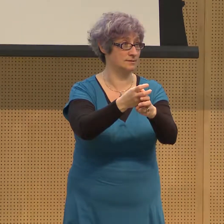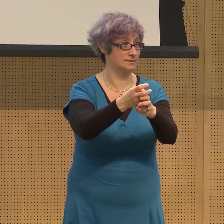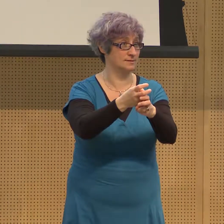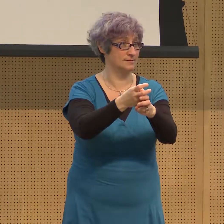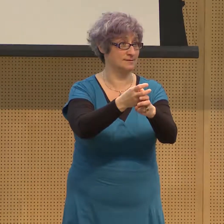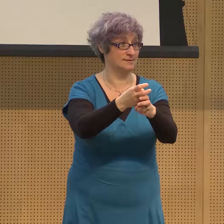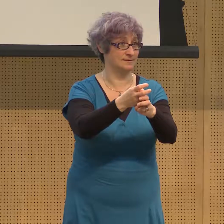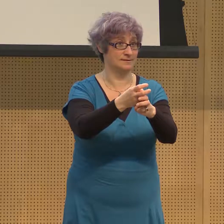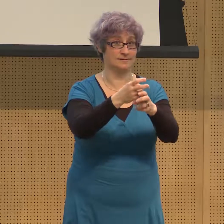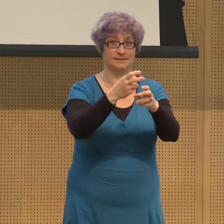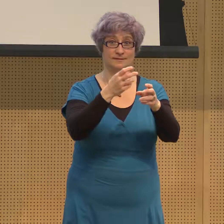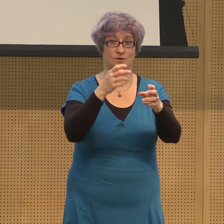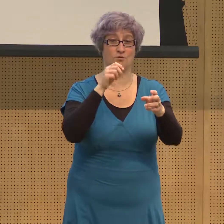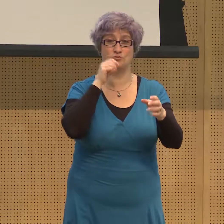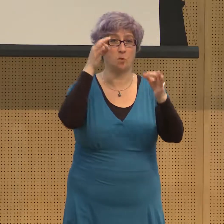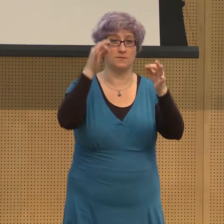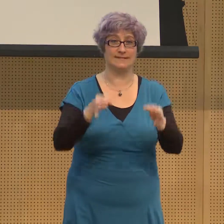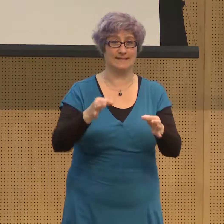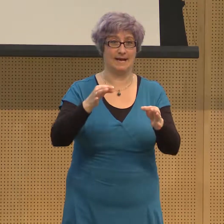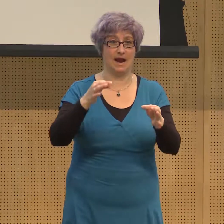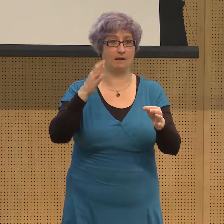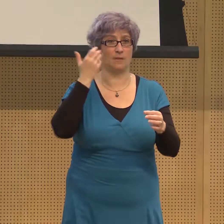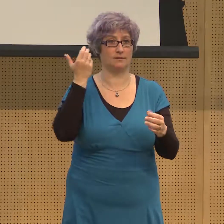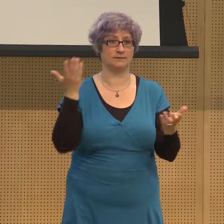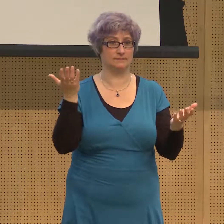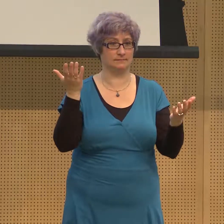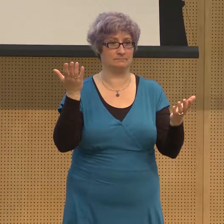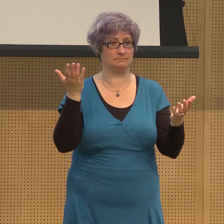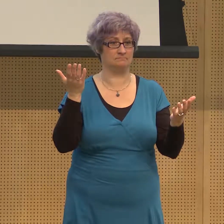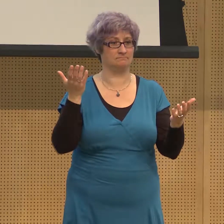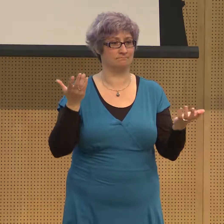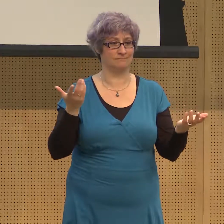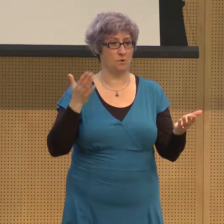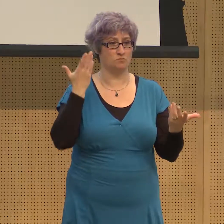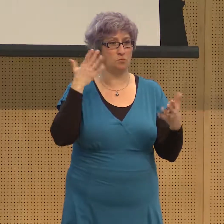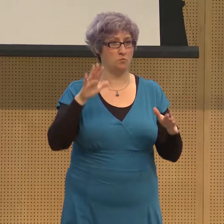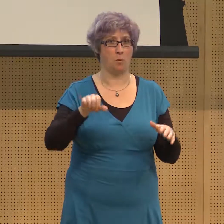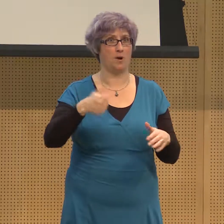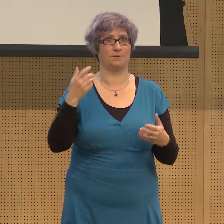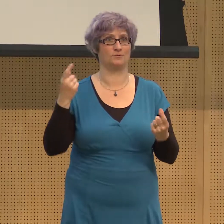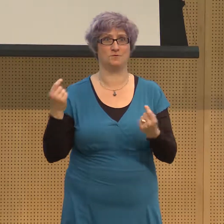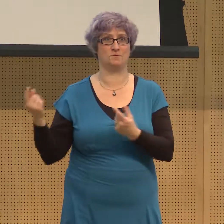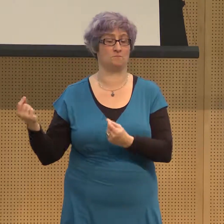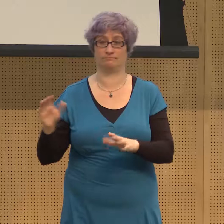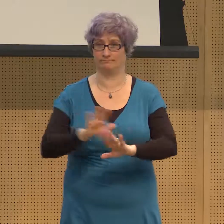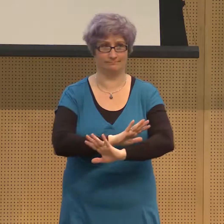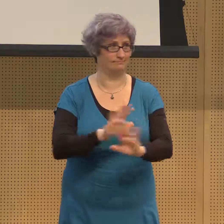yes, PhD work is difficult. You don't decide to pursue a PhD